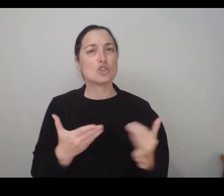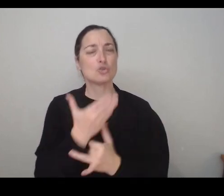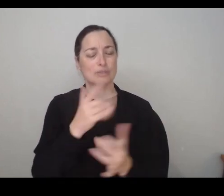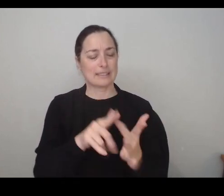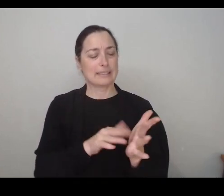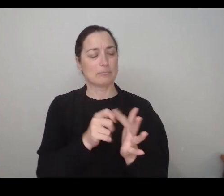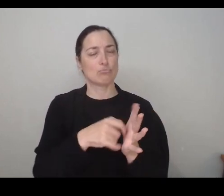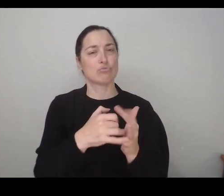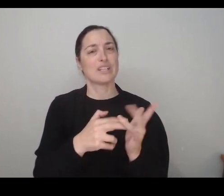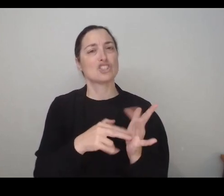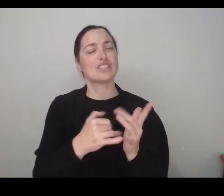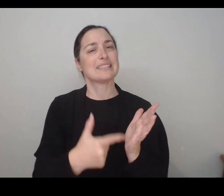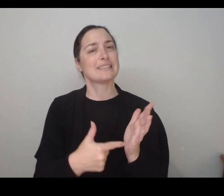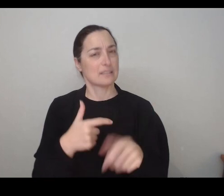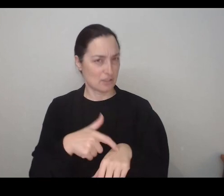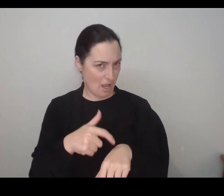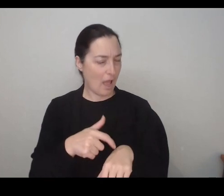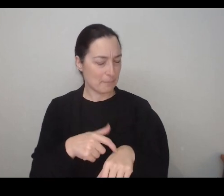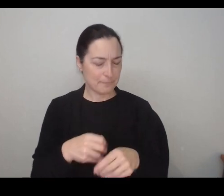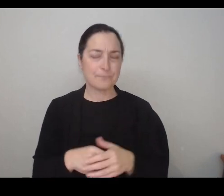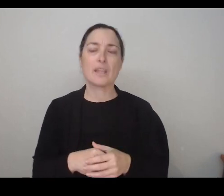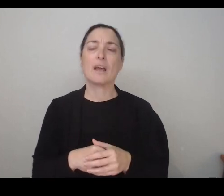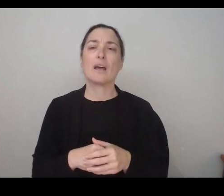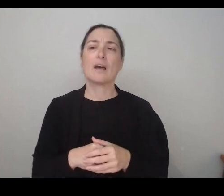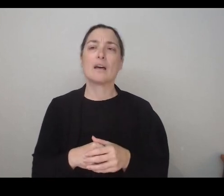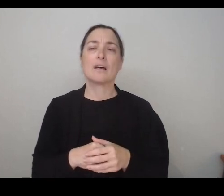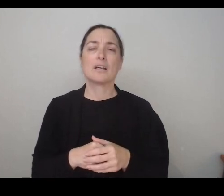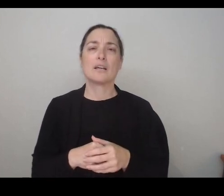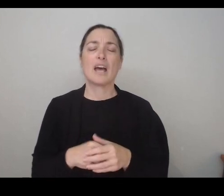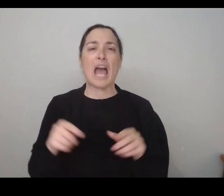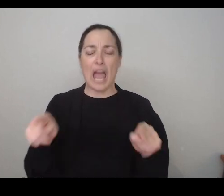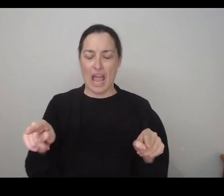And finally Degas and Gauguin found themselves, I would say.